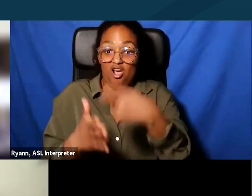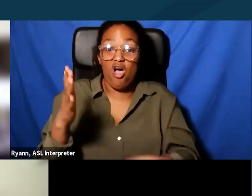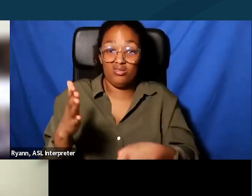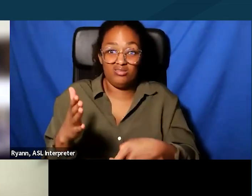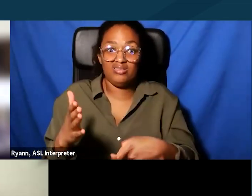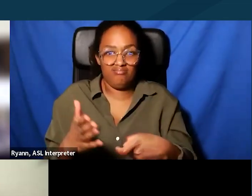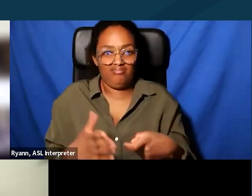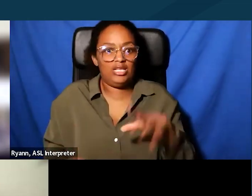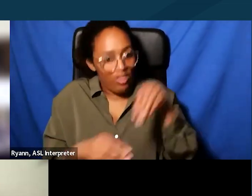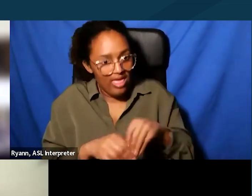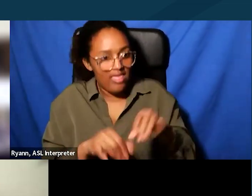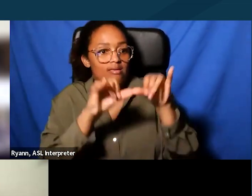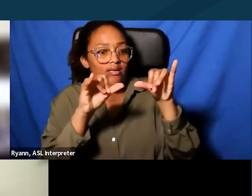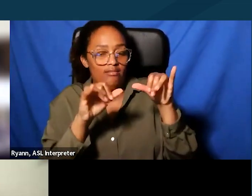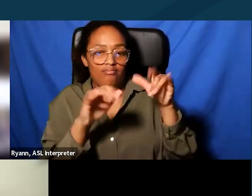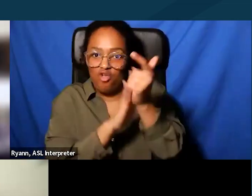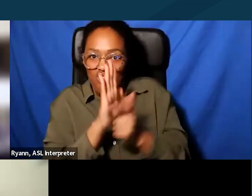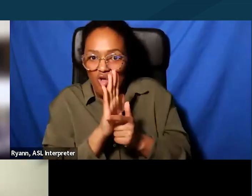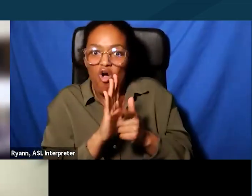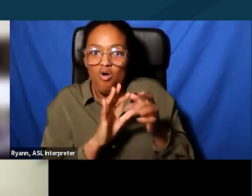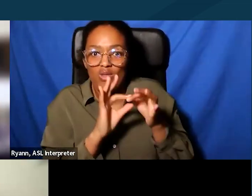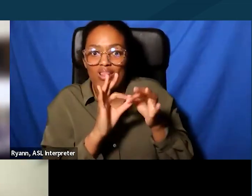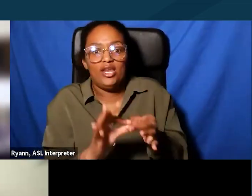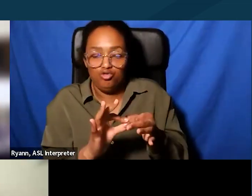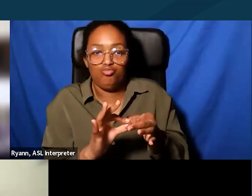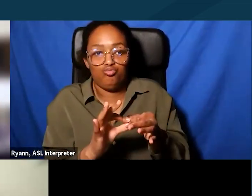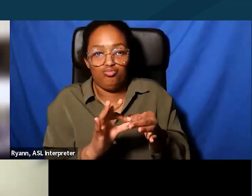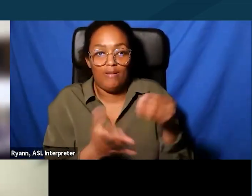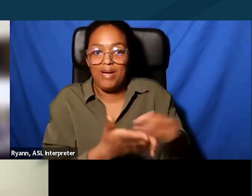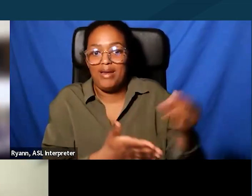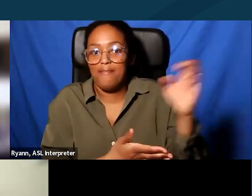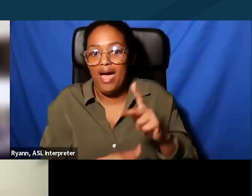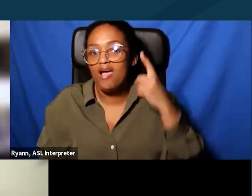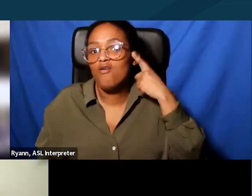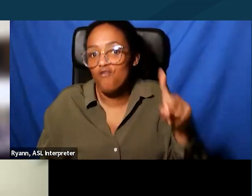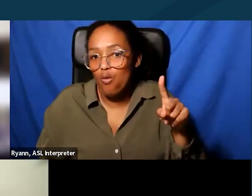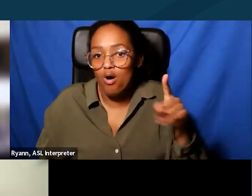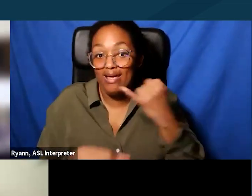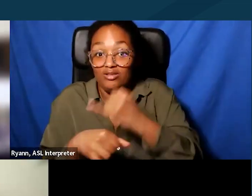especially if you consider three hots and a cot.